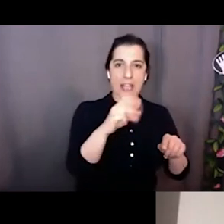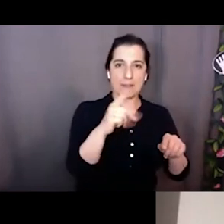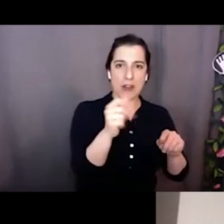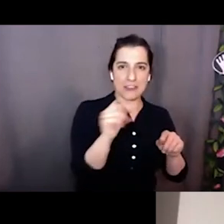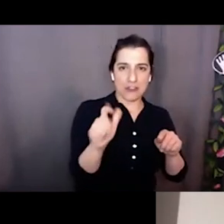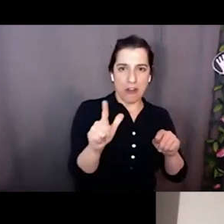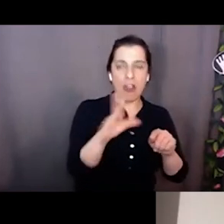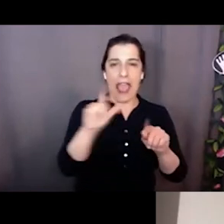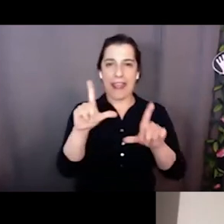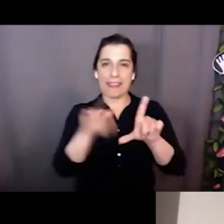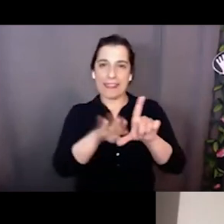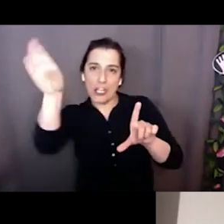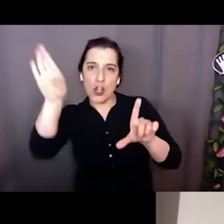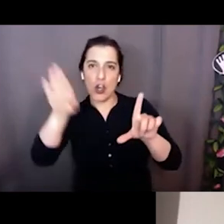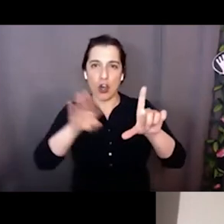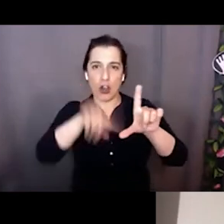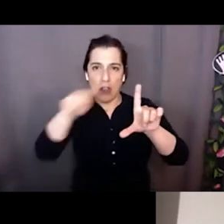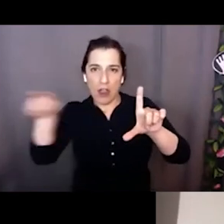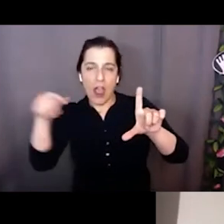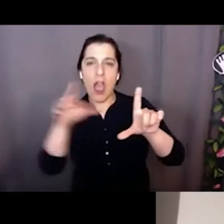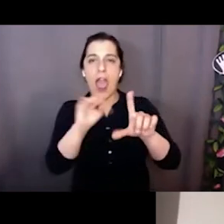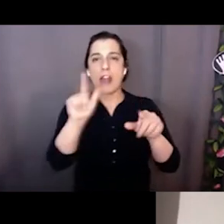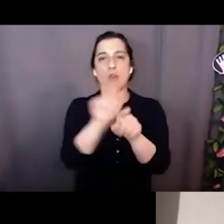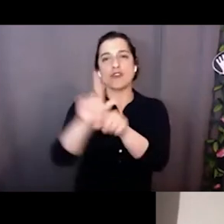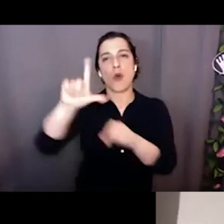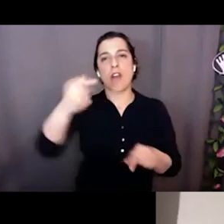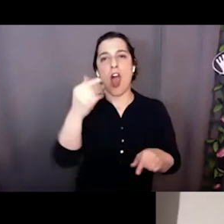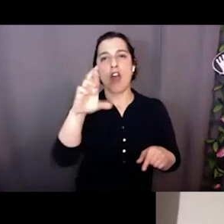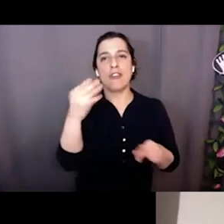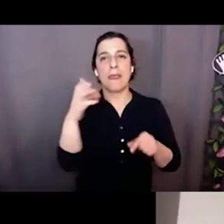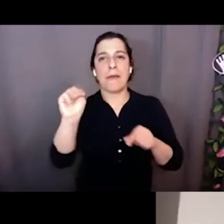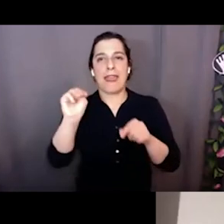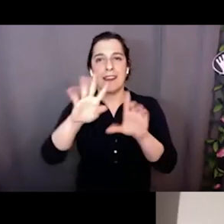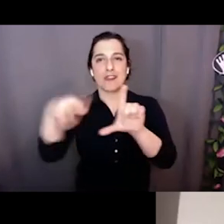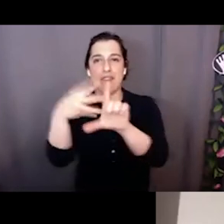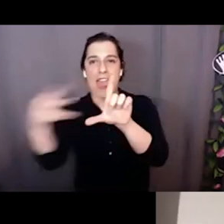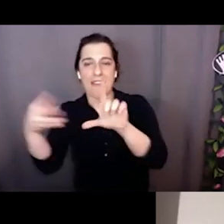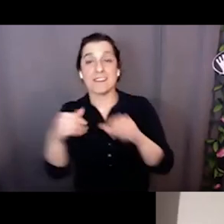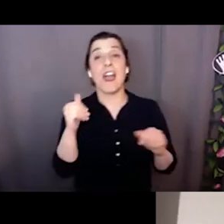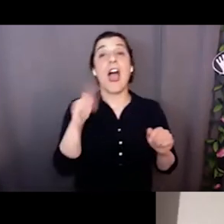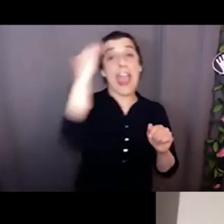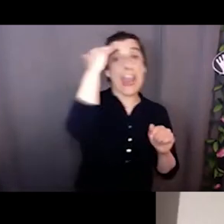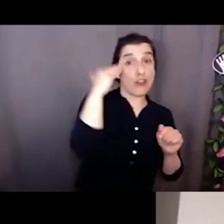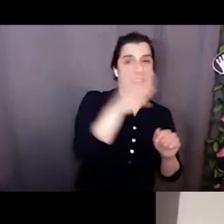And in Korean and Chinese, which Korean words are based in the logo to make graphs are actually called relational graphs.